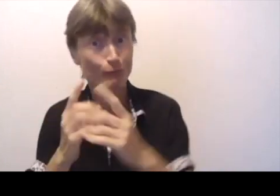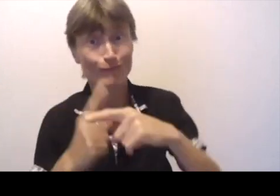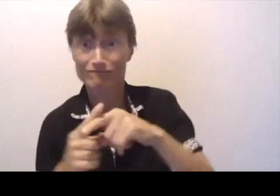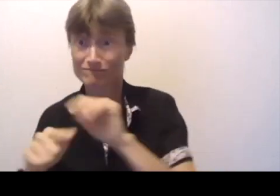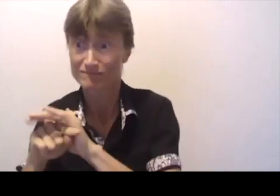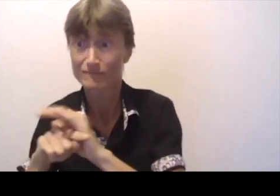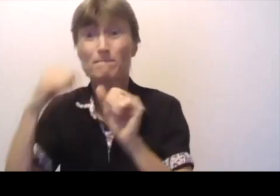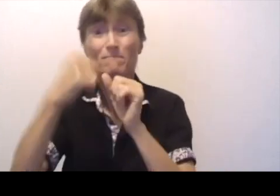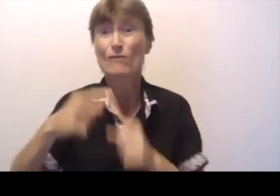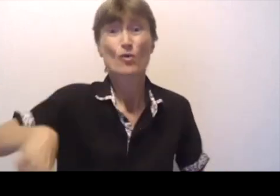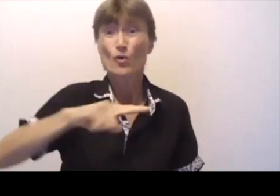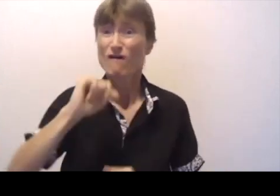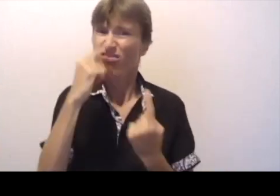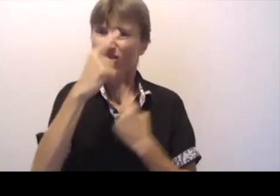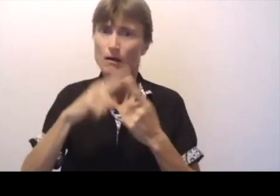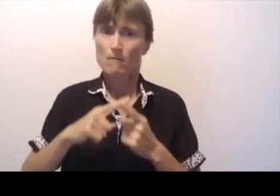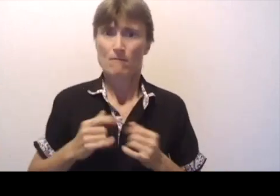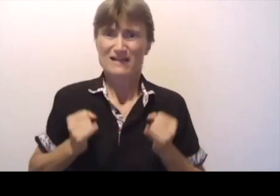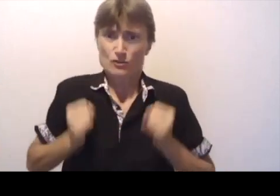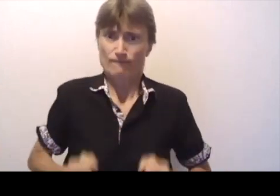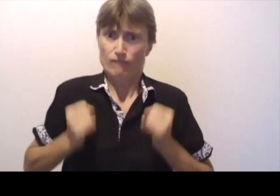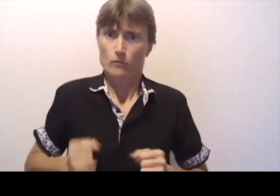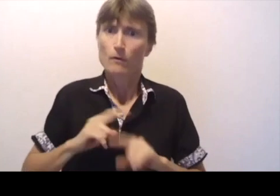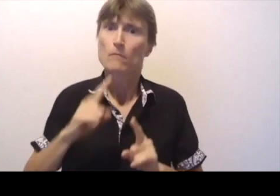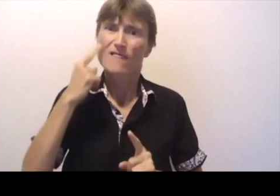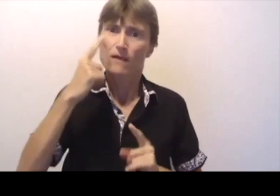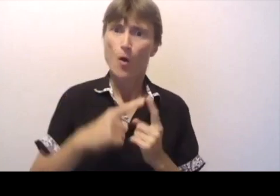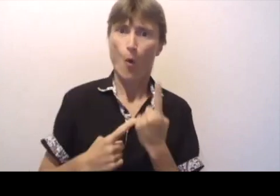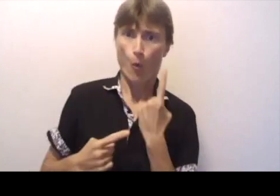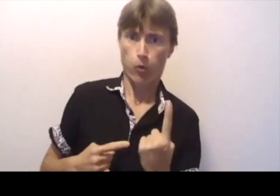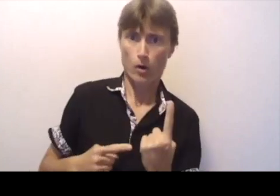rather this is the time for the many and this is a time for movements